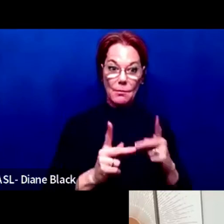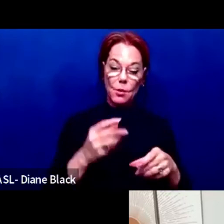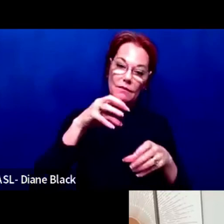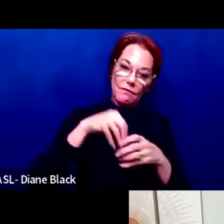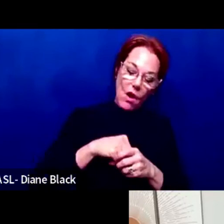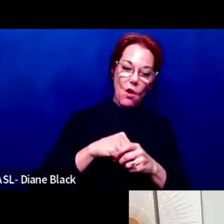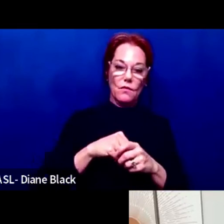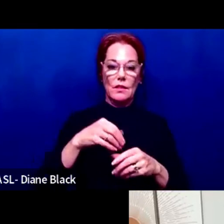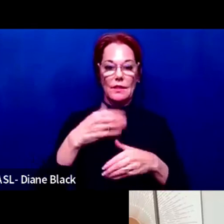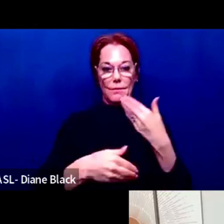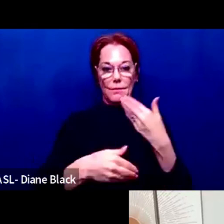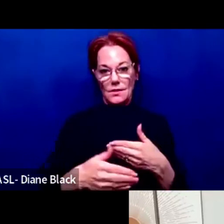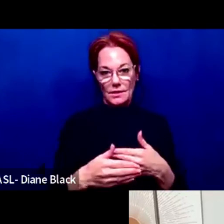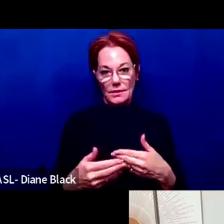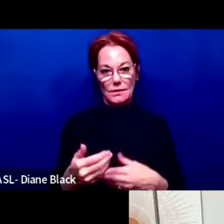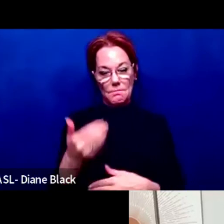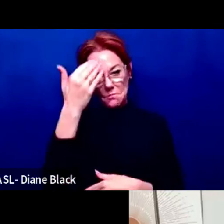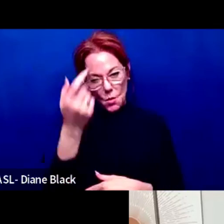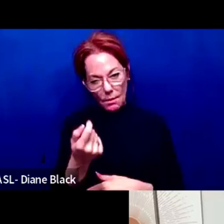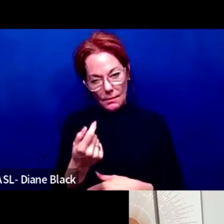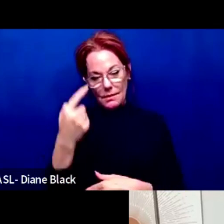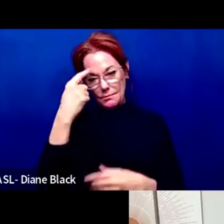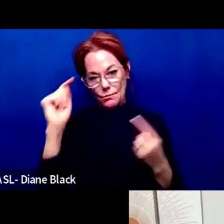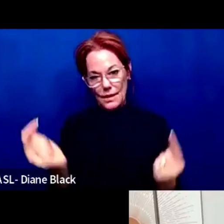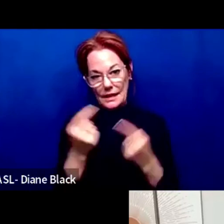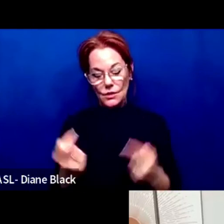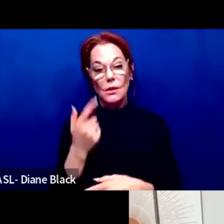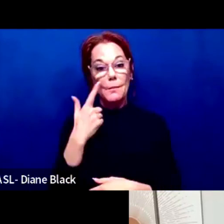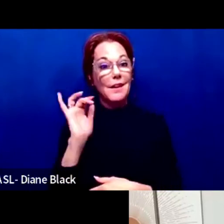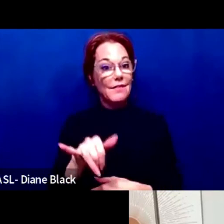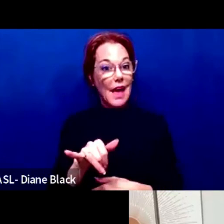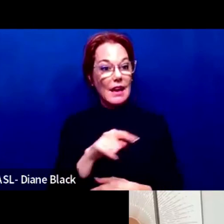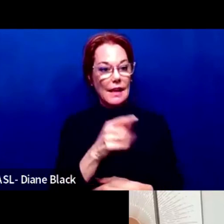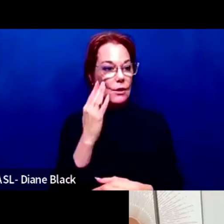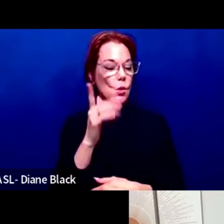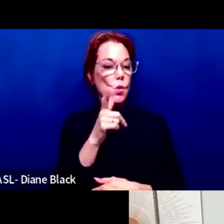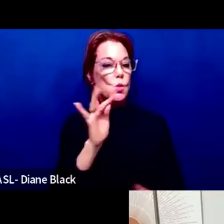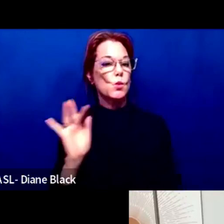our brain injury world. And they also because of that, they knew exactly who to reach out to to get the Brain Injury